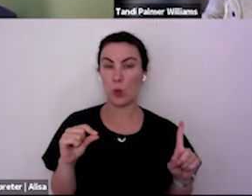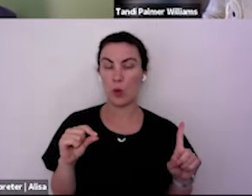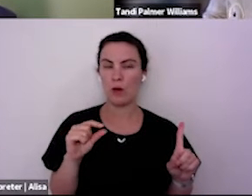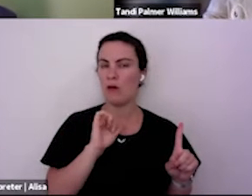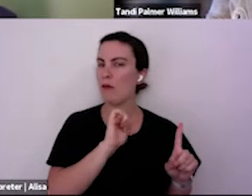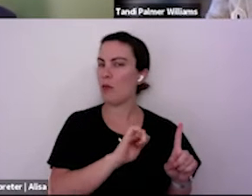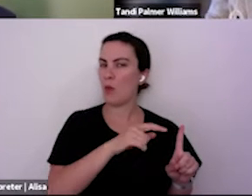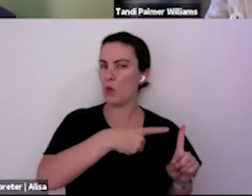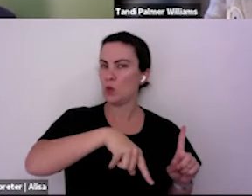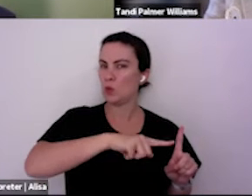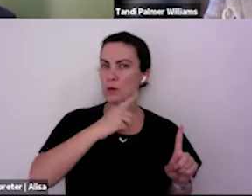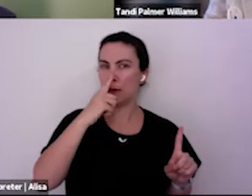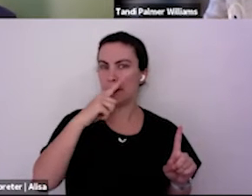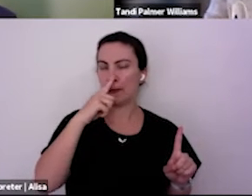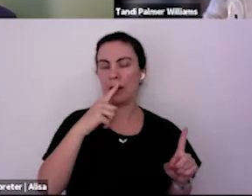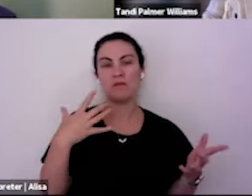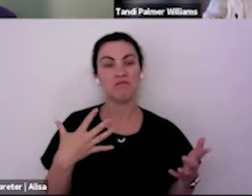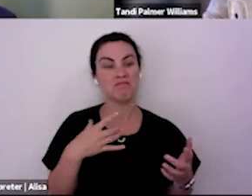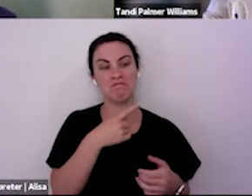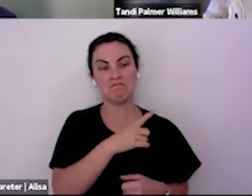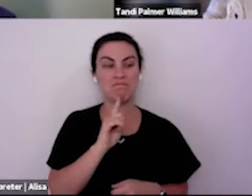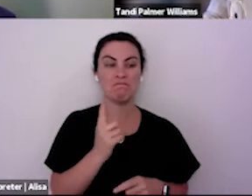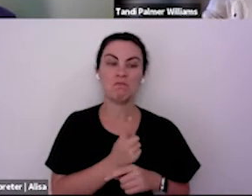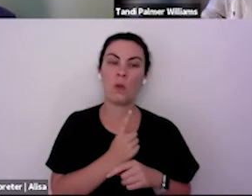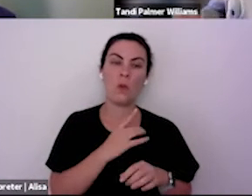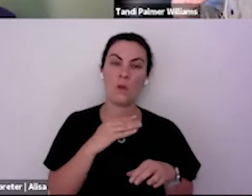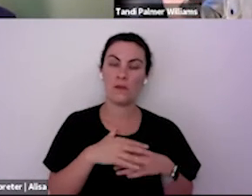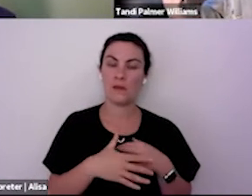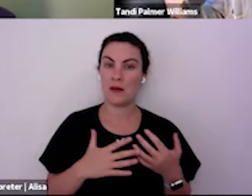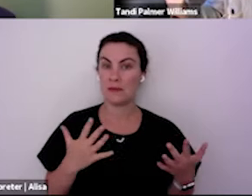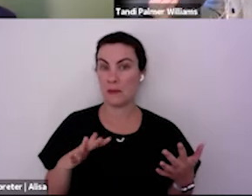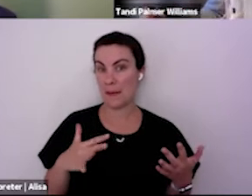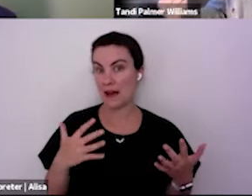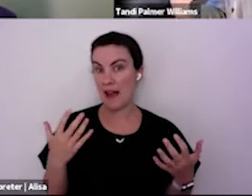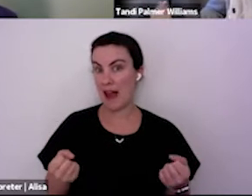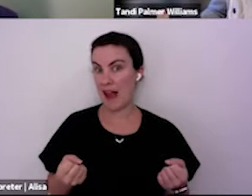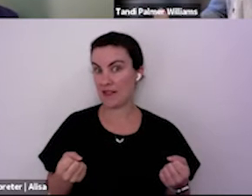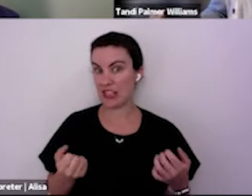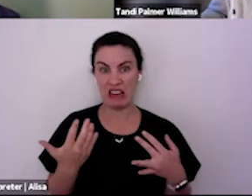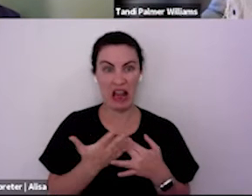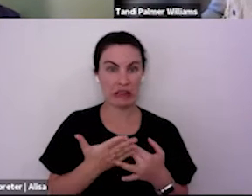people that have, as this person has alluded to, a form of access need, whether that's